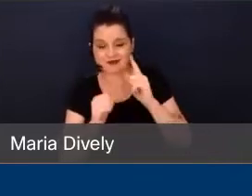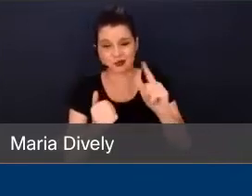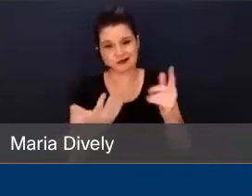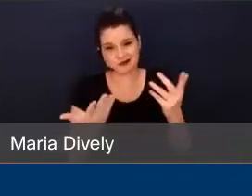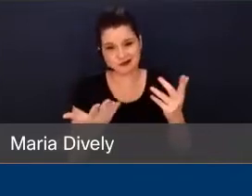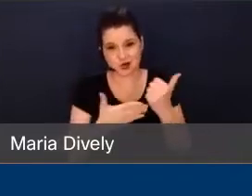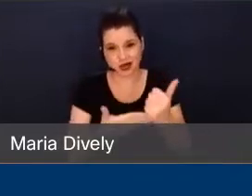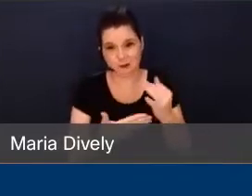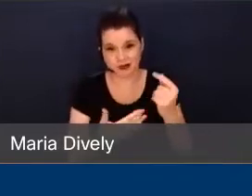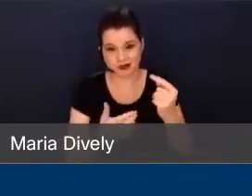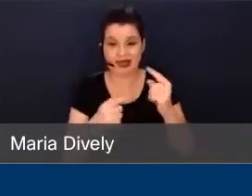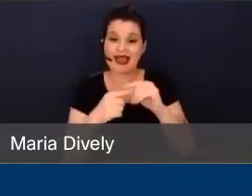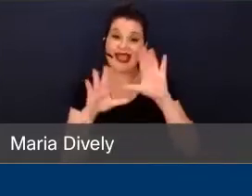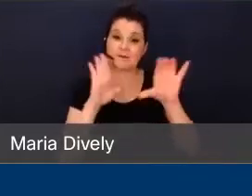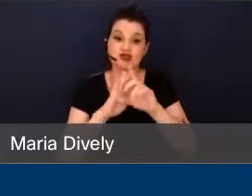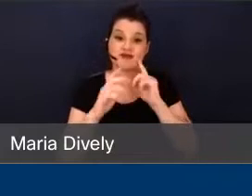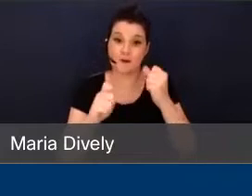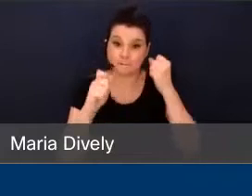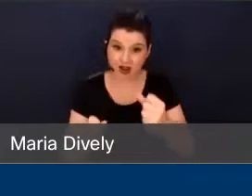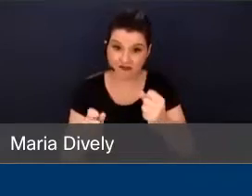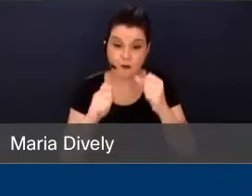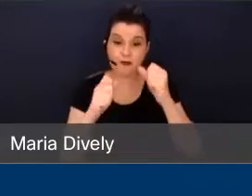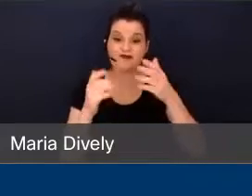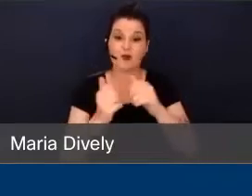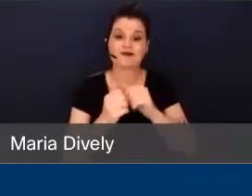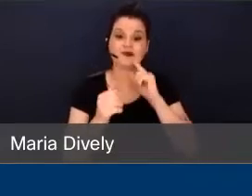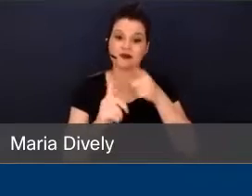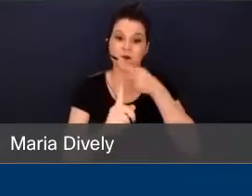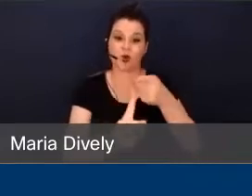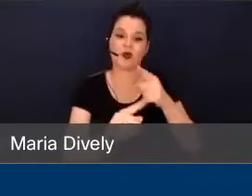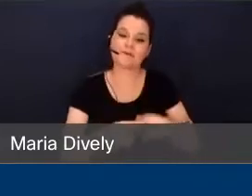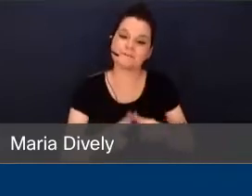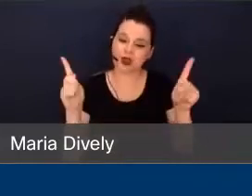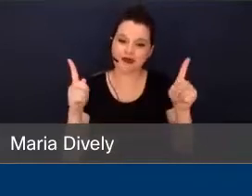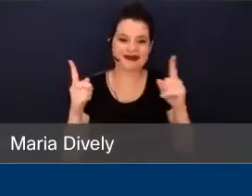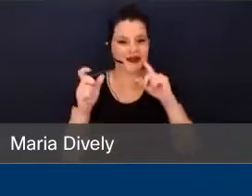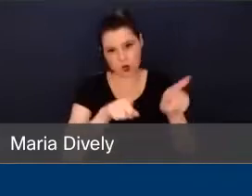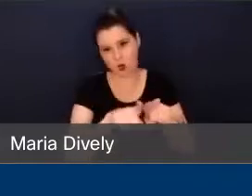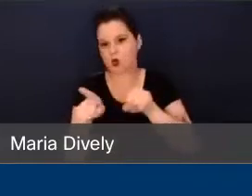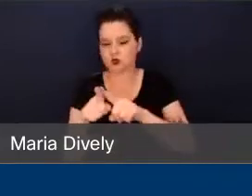And um, images can be really powerful- a powerful way to get your point across, but um, it can also just make your,